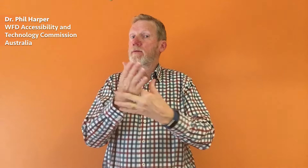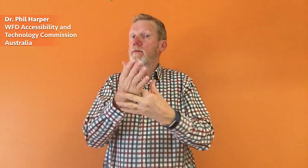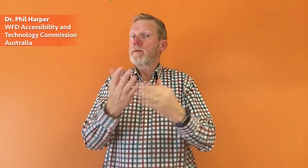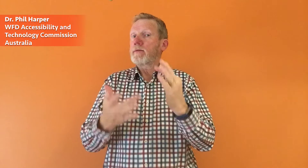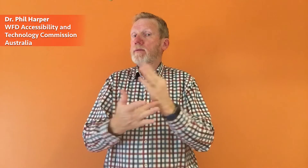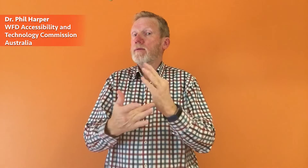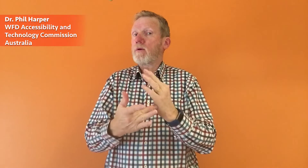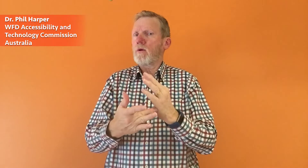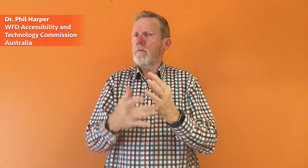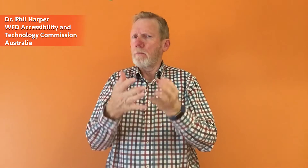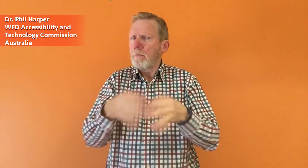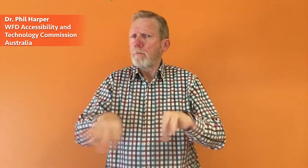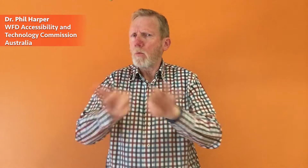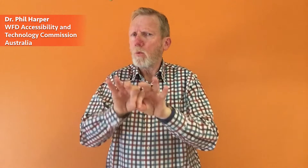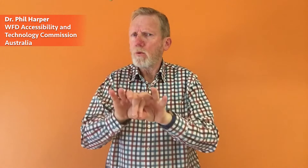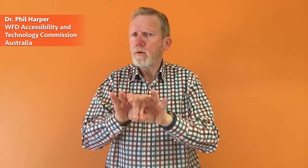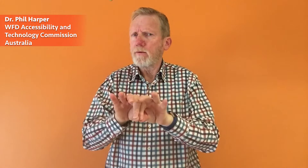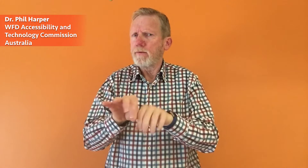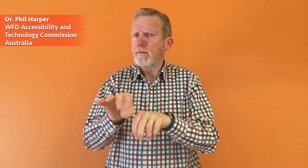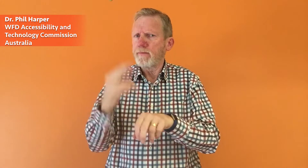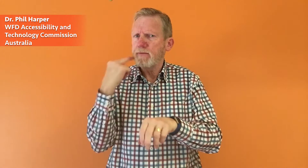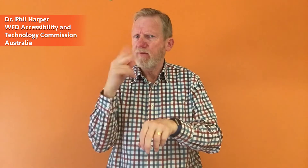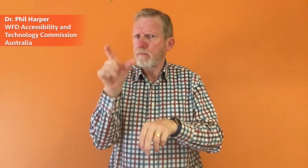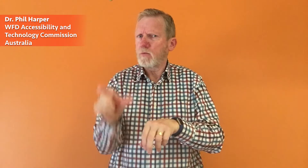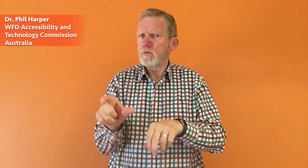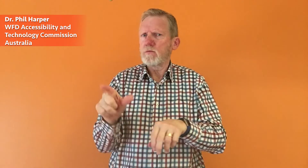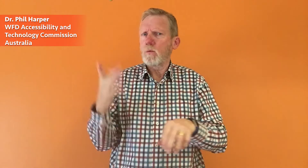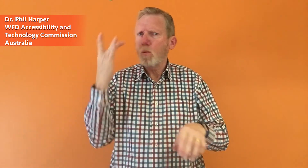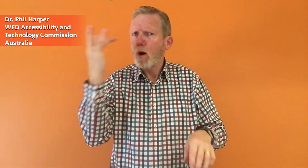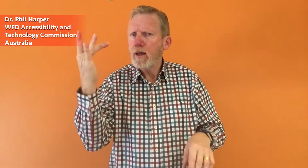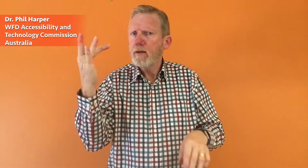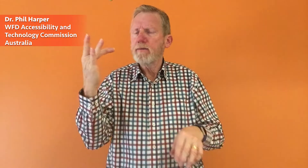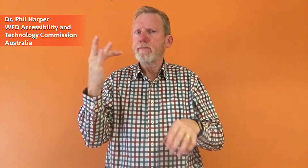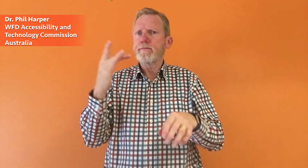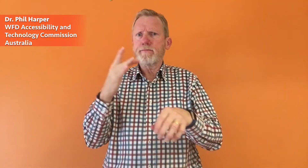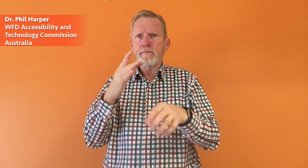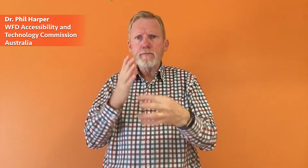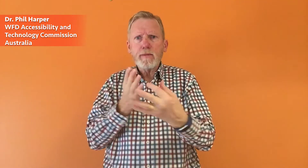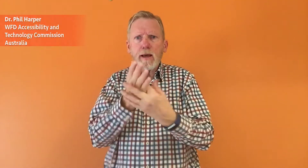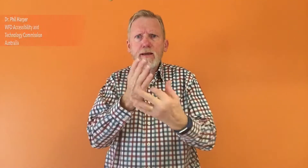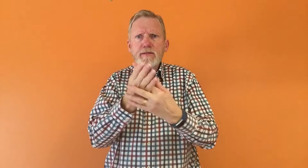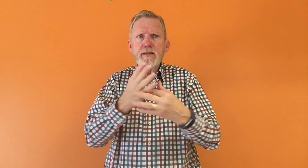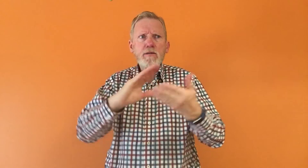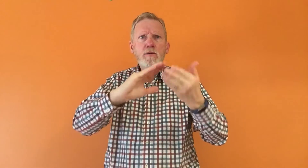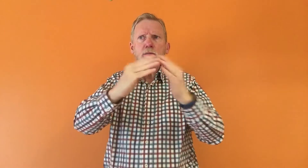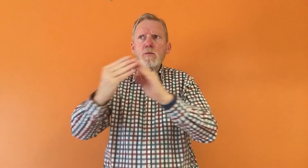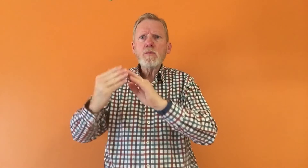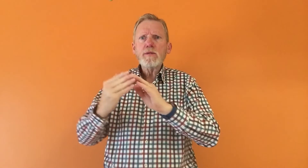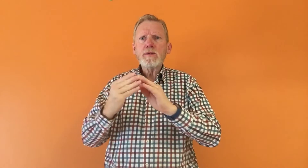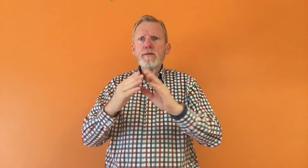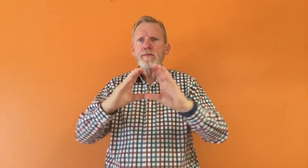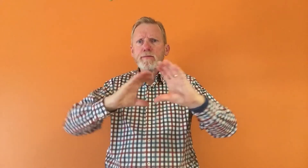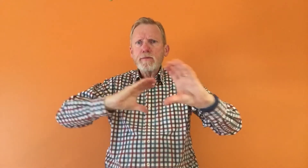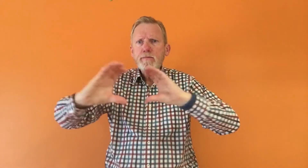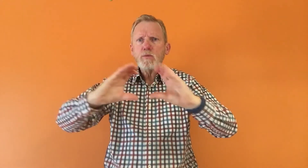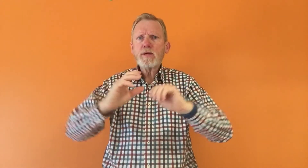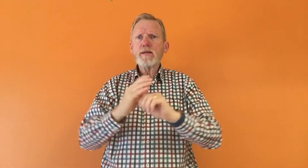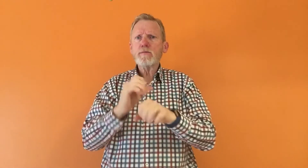Accessibility technology is important to Deaf persons because it enables them to communicate with others